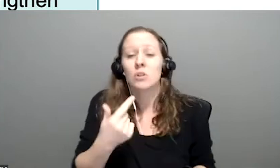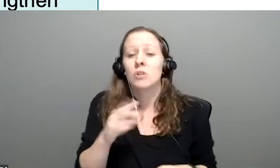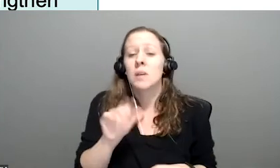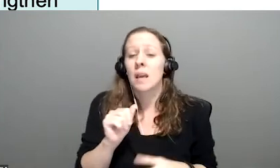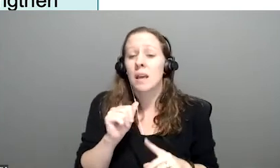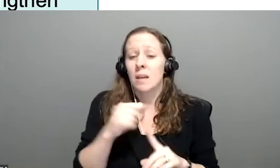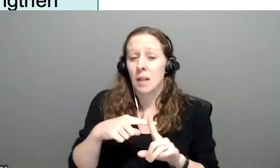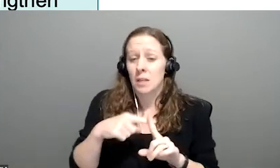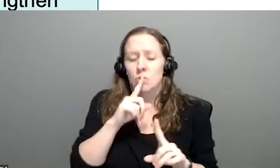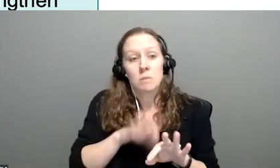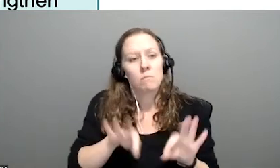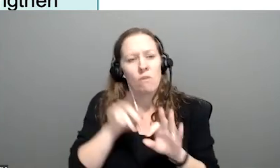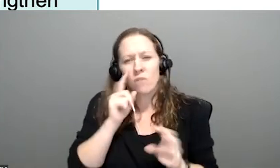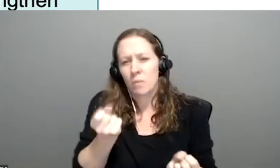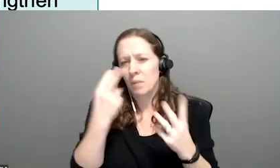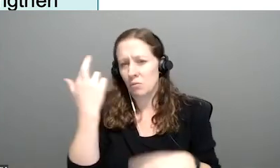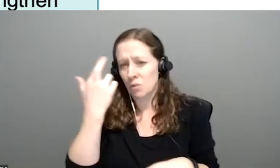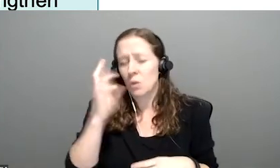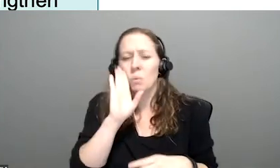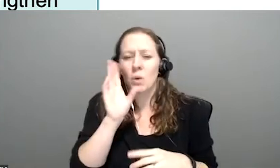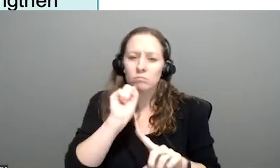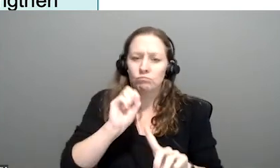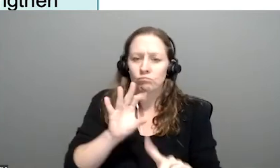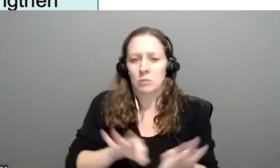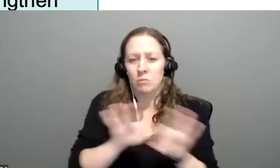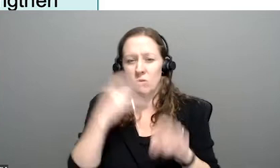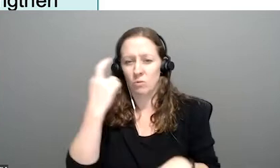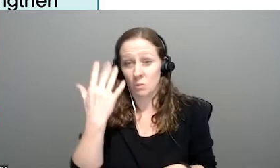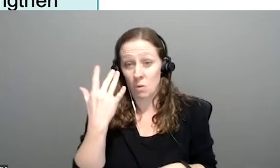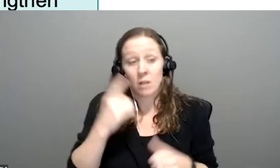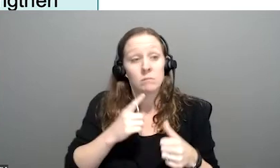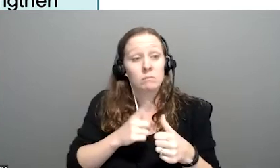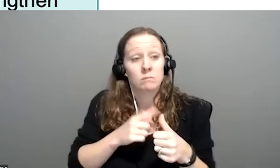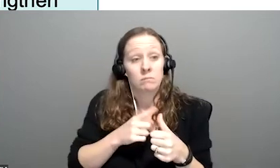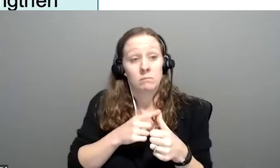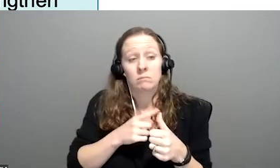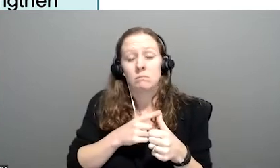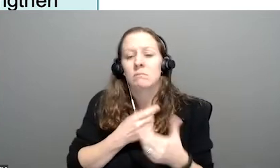outline of some of the key ones. First, it supports evidence-based decision-making by